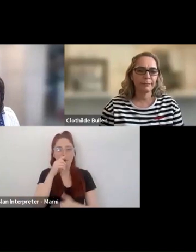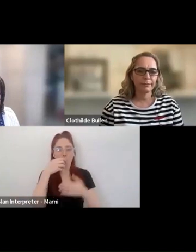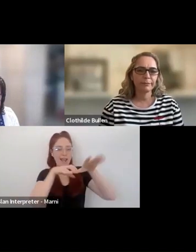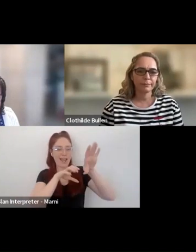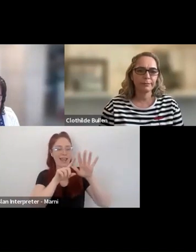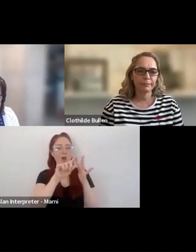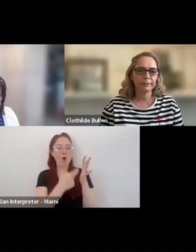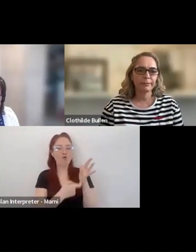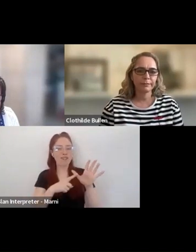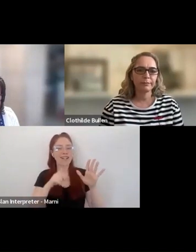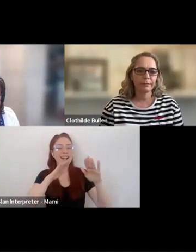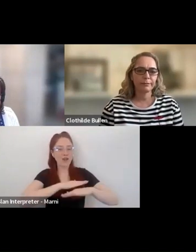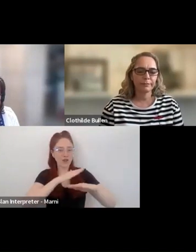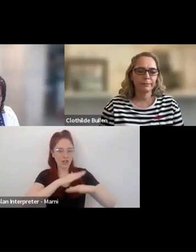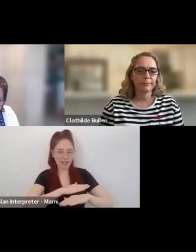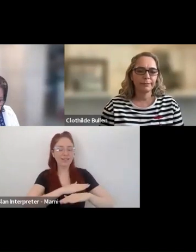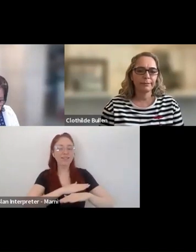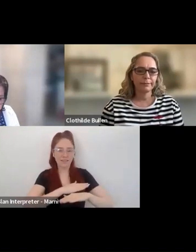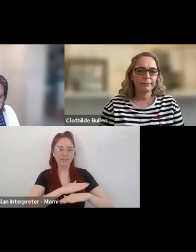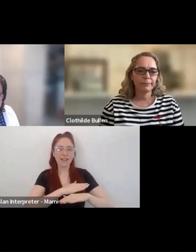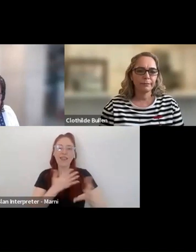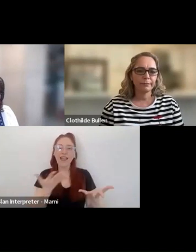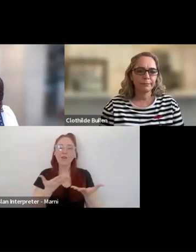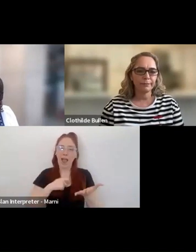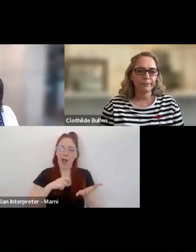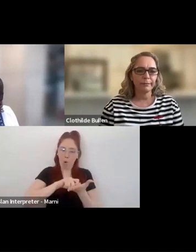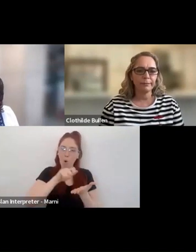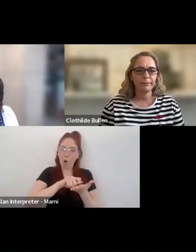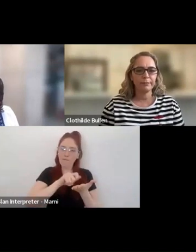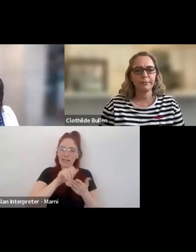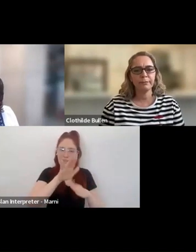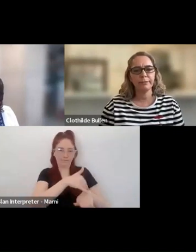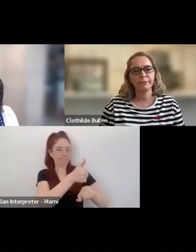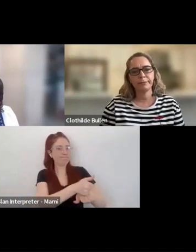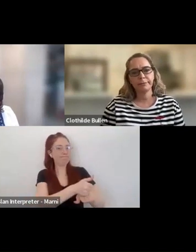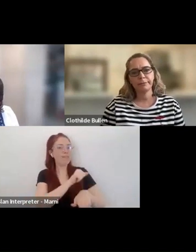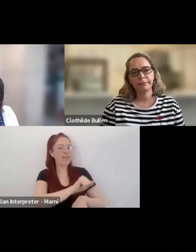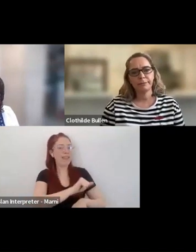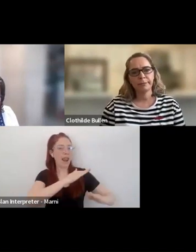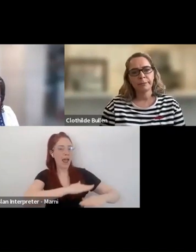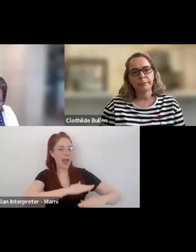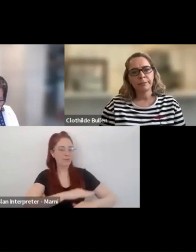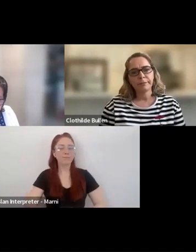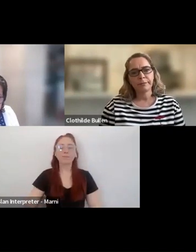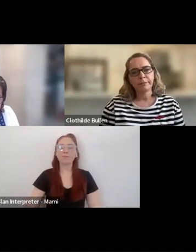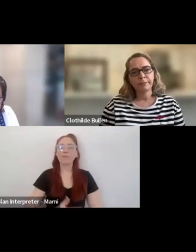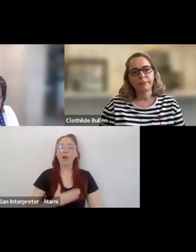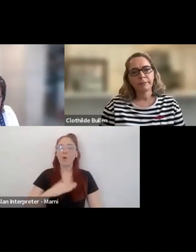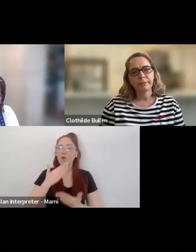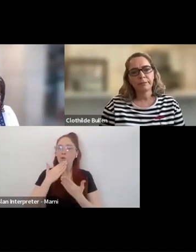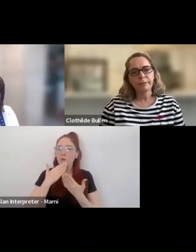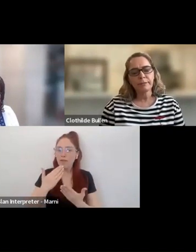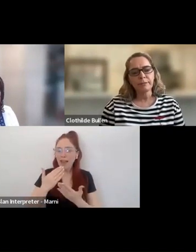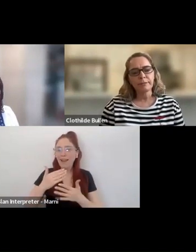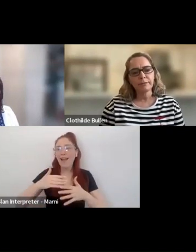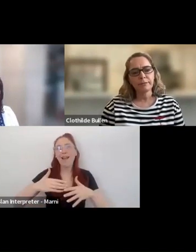Sydney, where the Creative Australia offices are, and thank the Elders of this Country for their deep and abiding care for